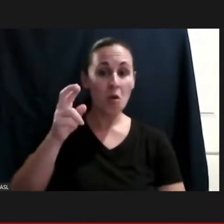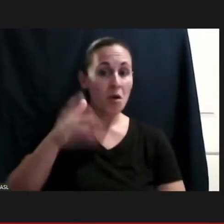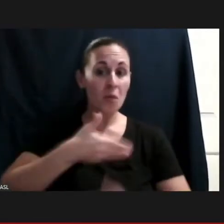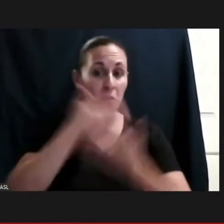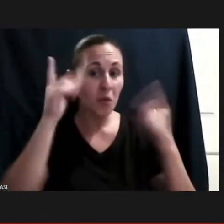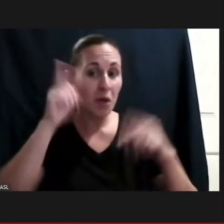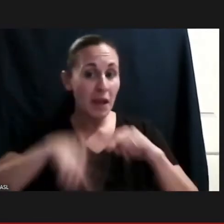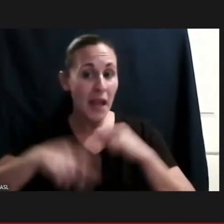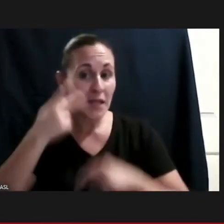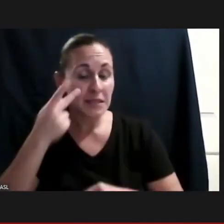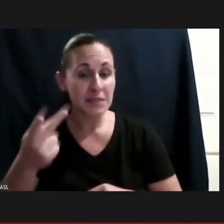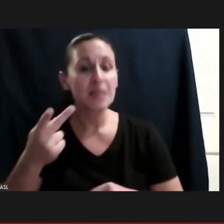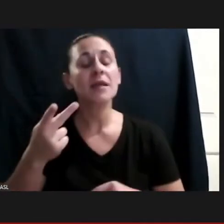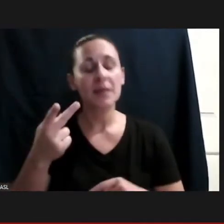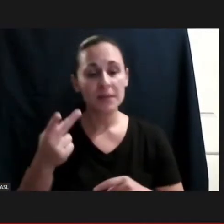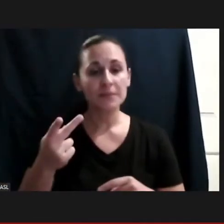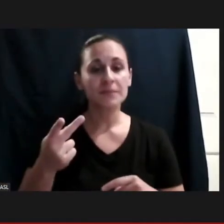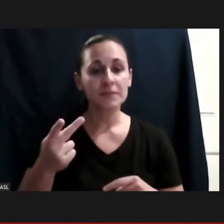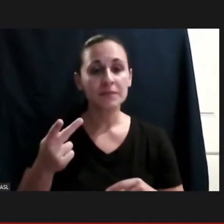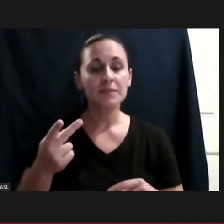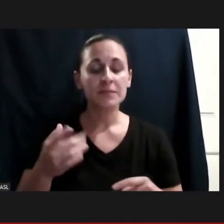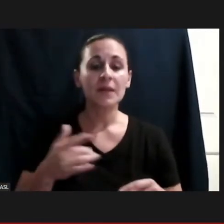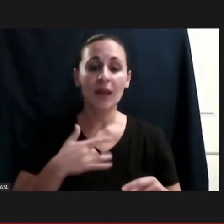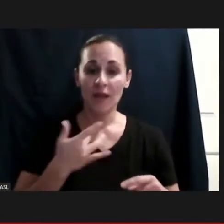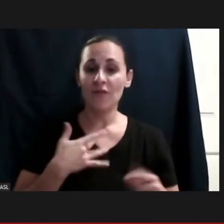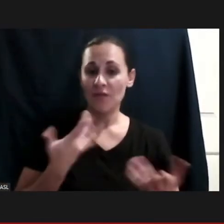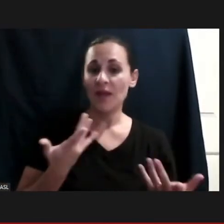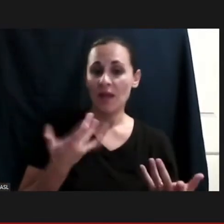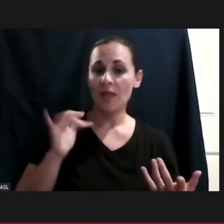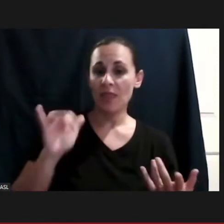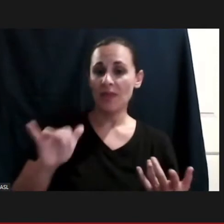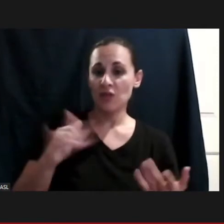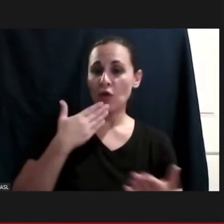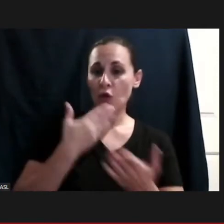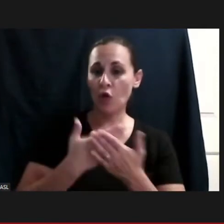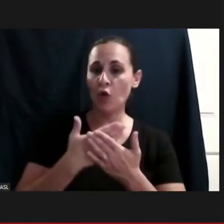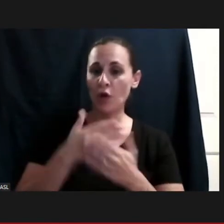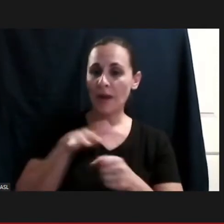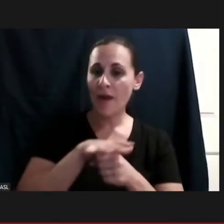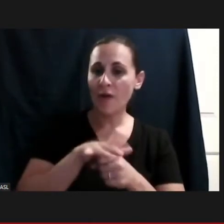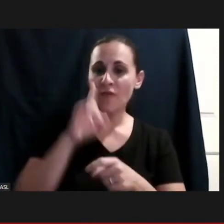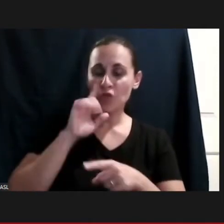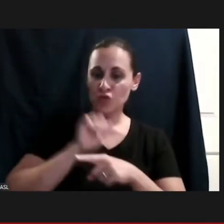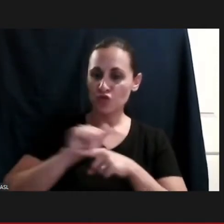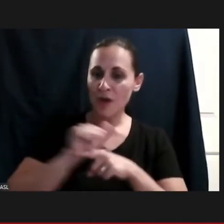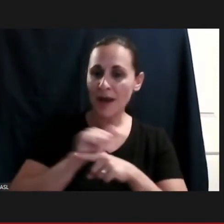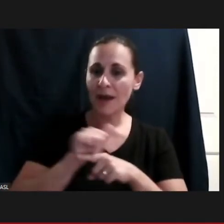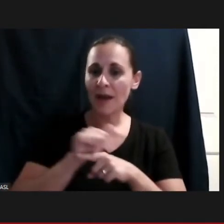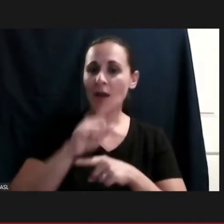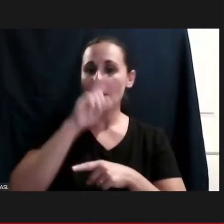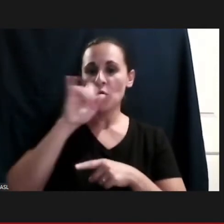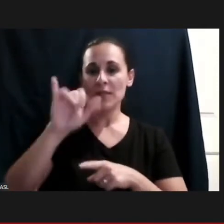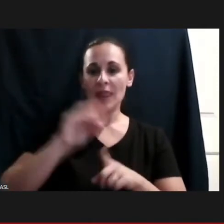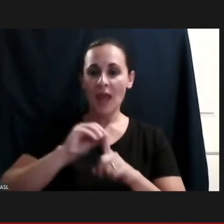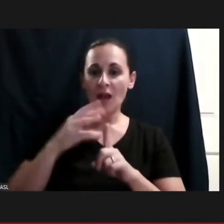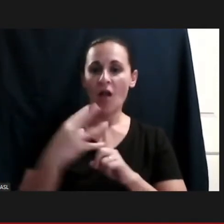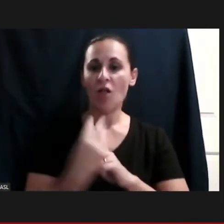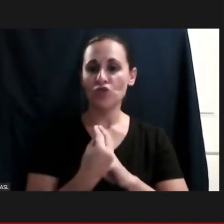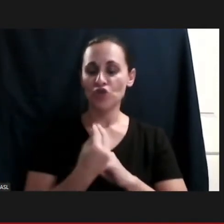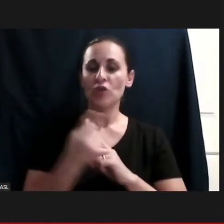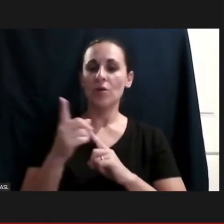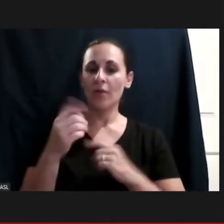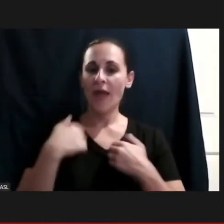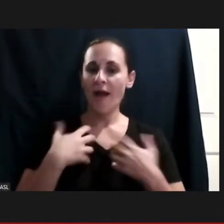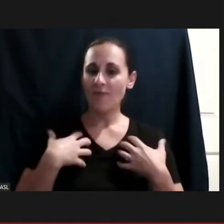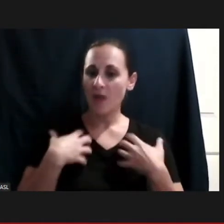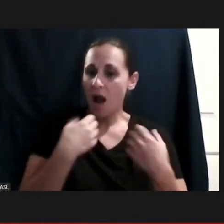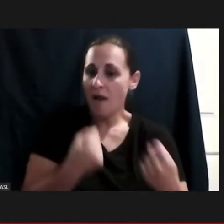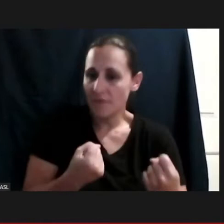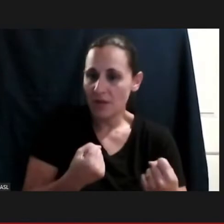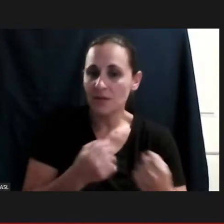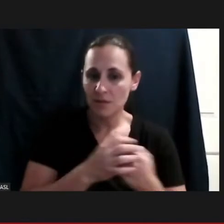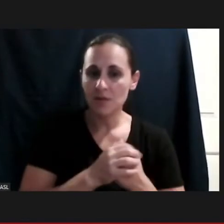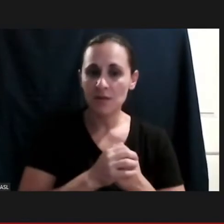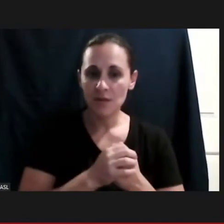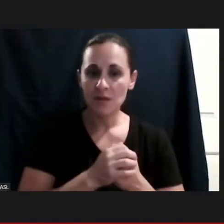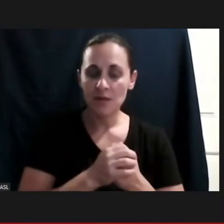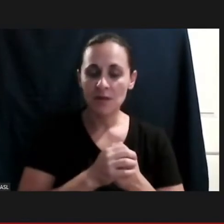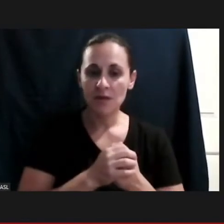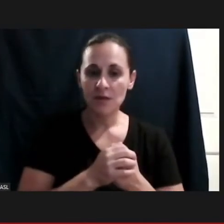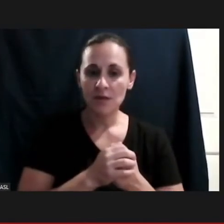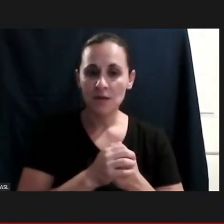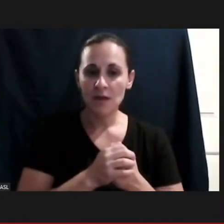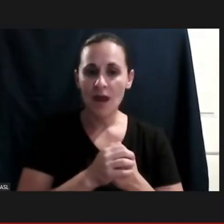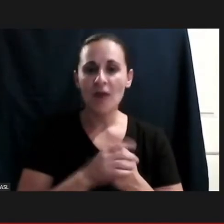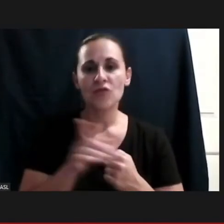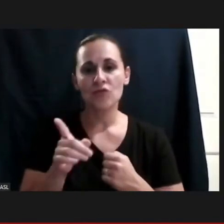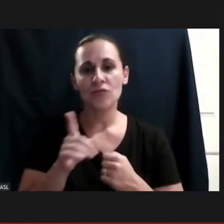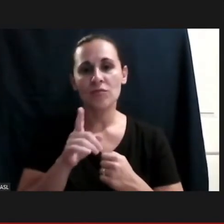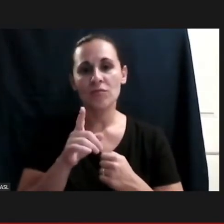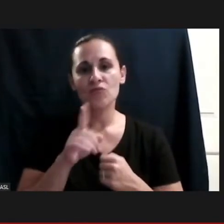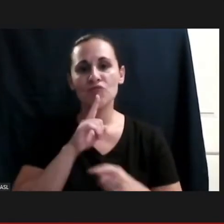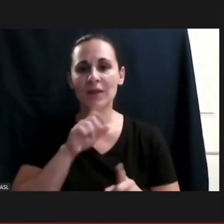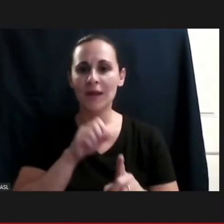Stanford as a sought-after place. And it has a myriad of impacts on enabling people to